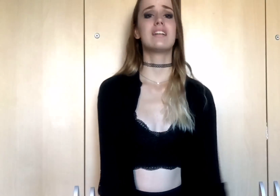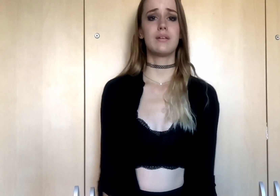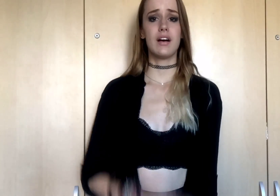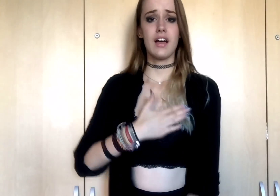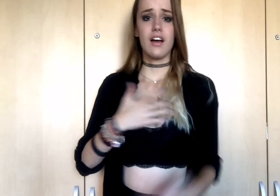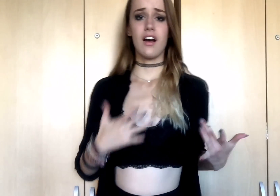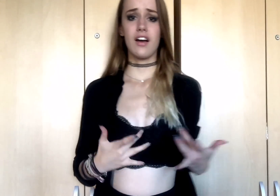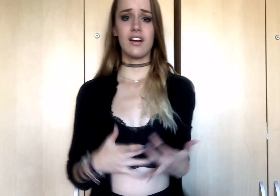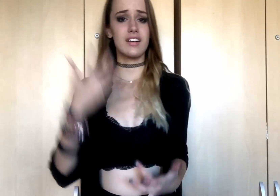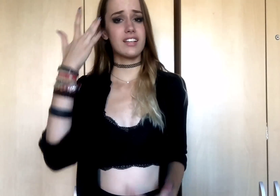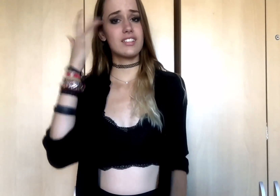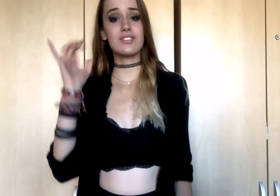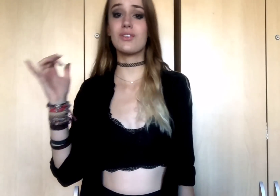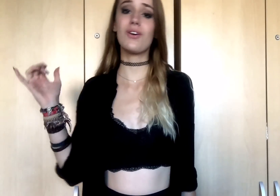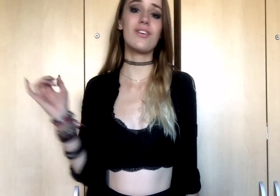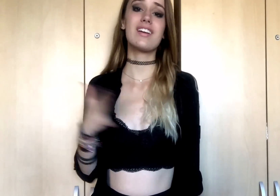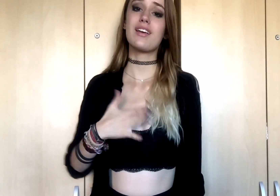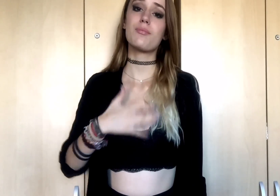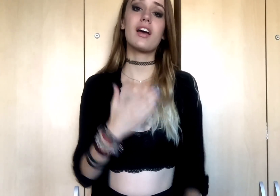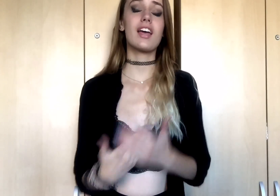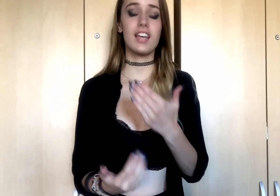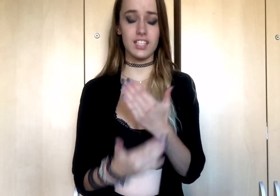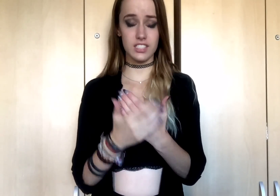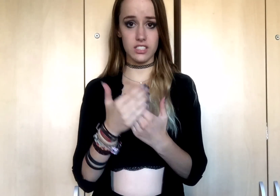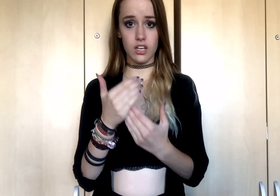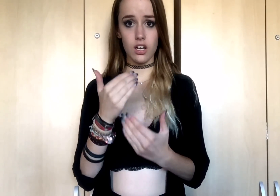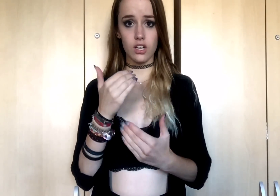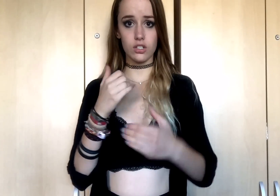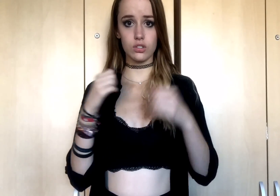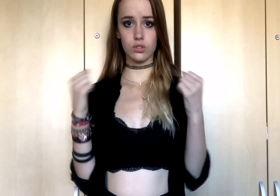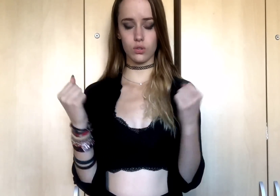Well my heart is gold and my hands are cold